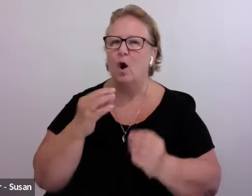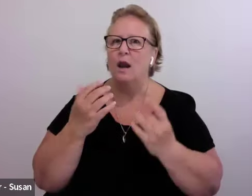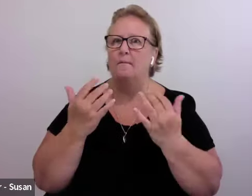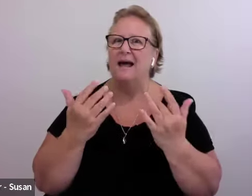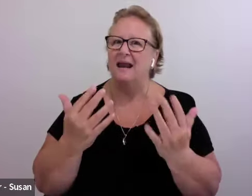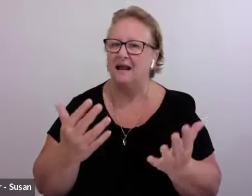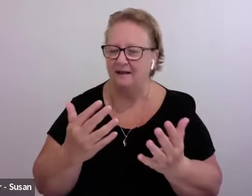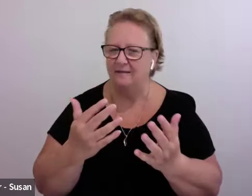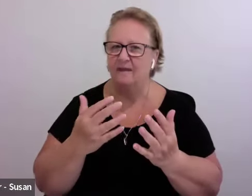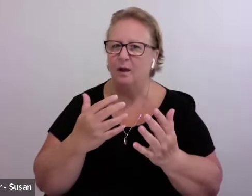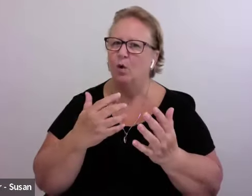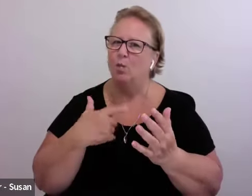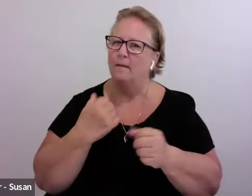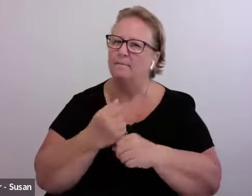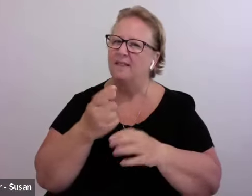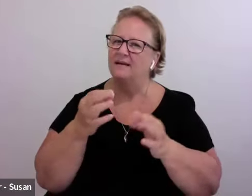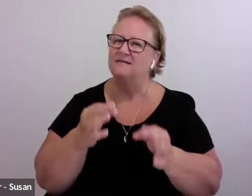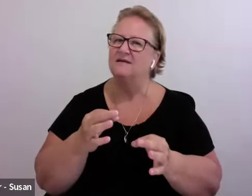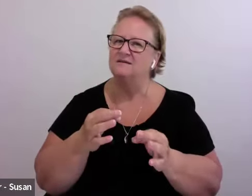in it. We're looking for depth rather than breadth of